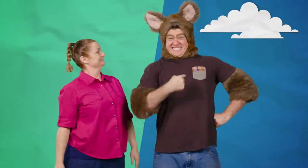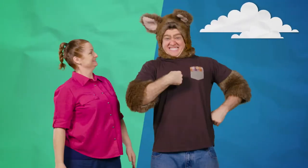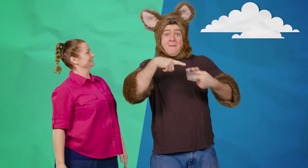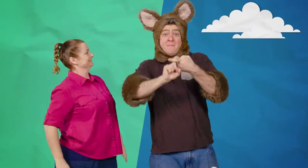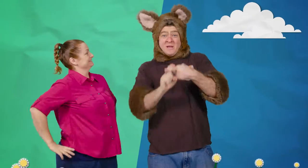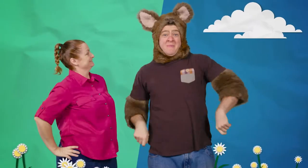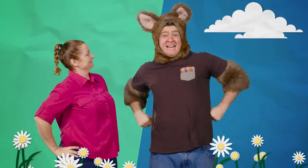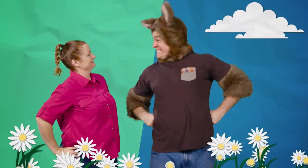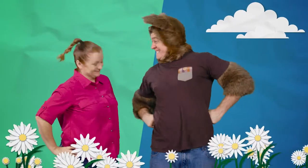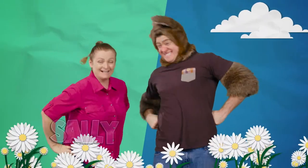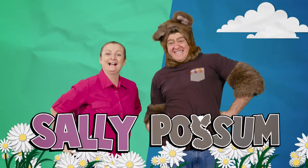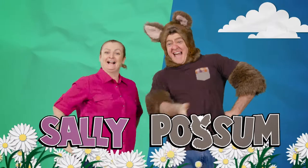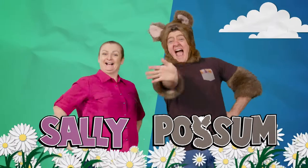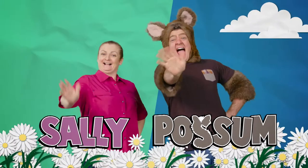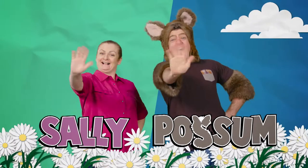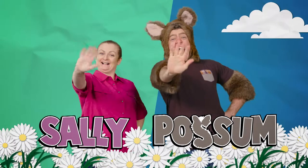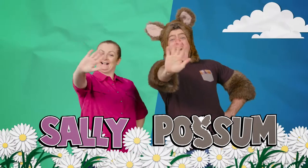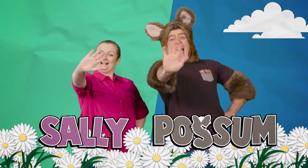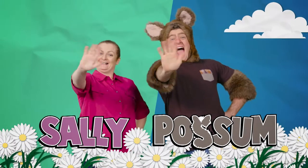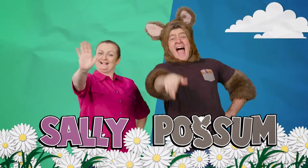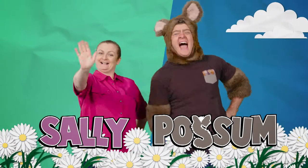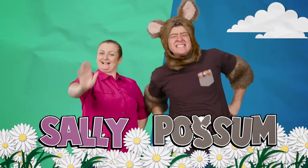And I'm Possum. Hello!